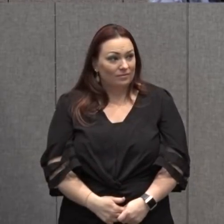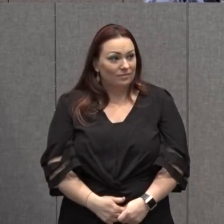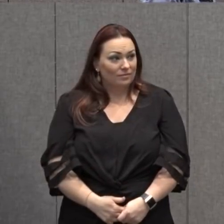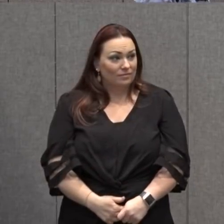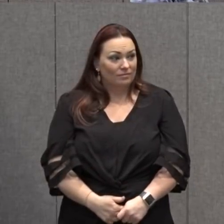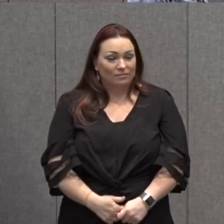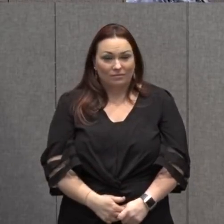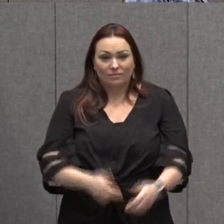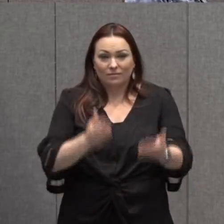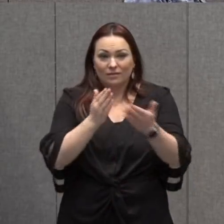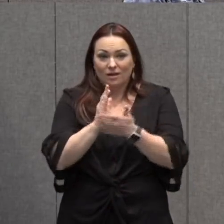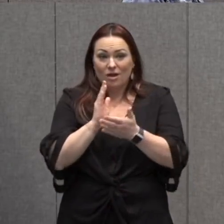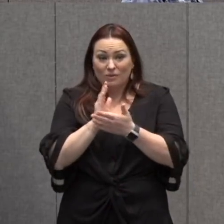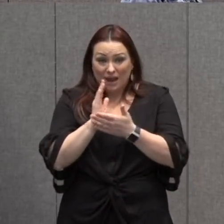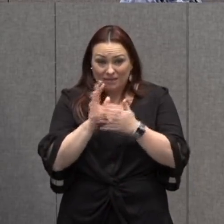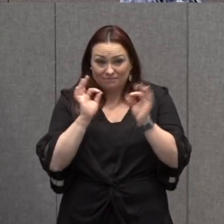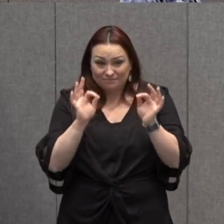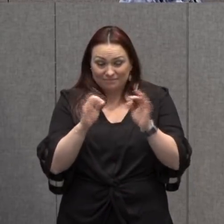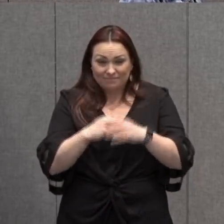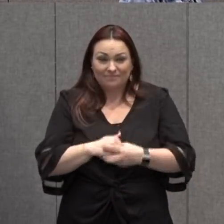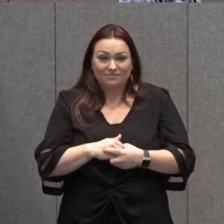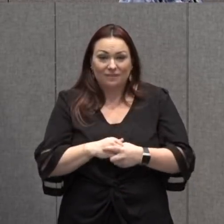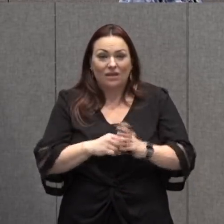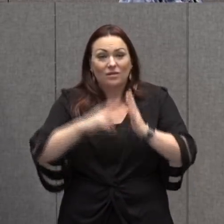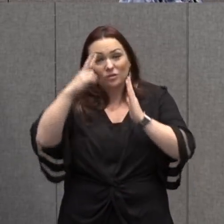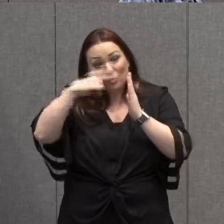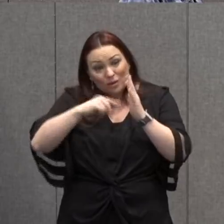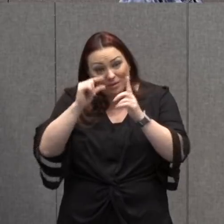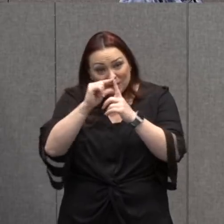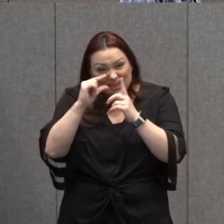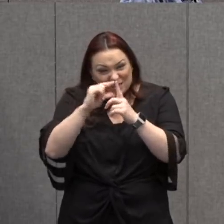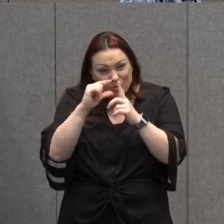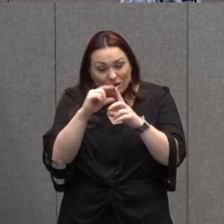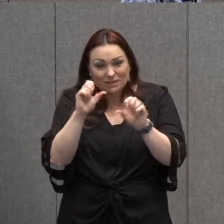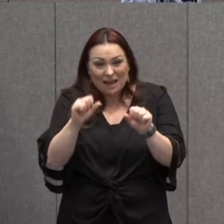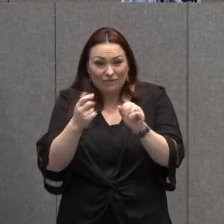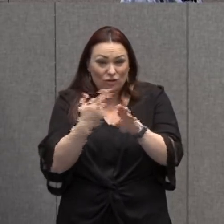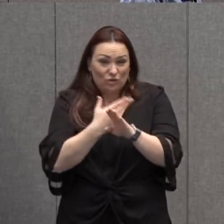All right. Let's see now, I have to read these words, I'm gonna use my skills here.